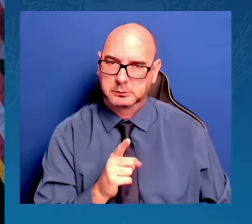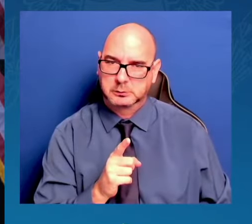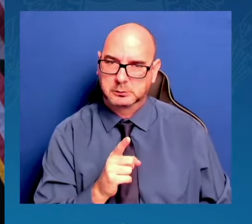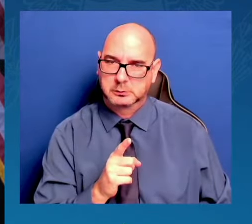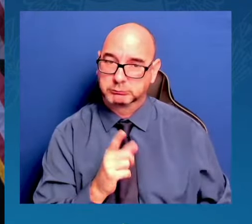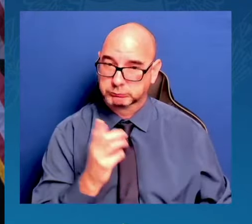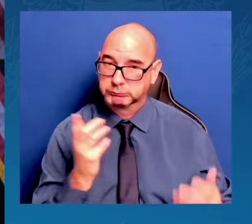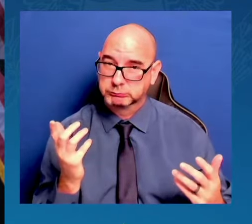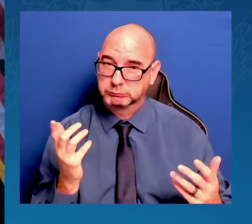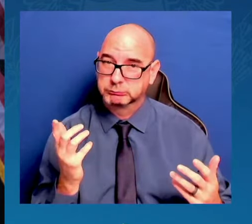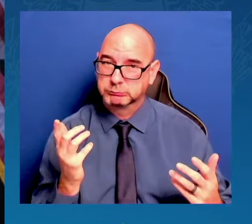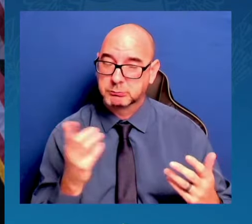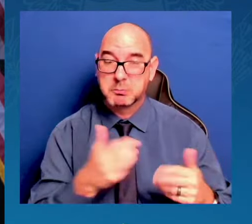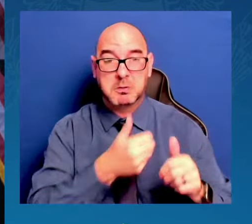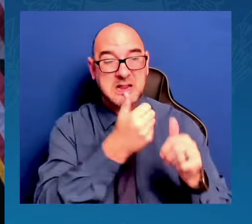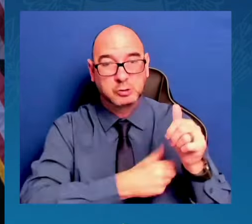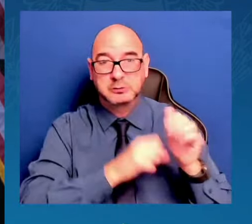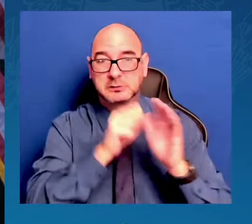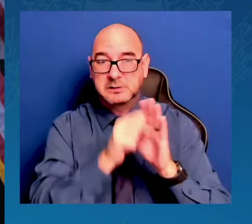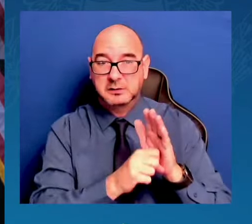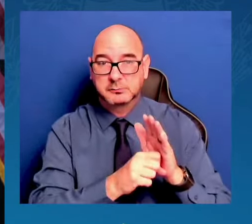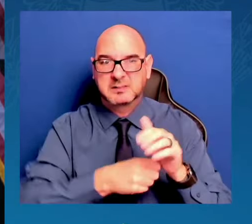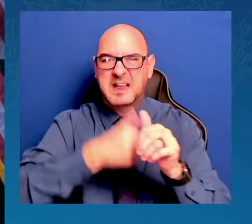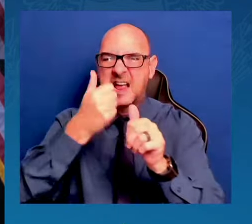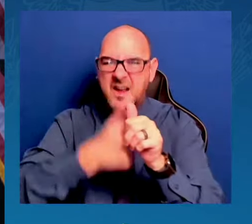and every community, in every statehouse,